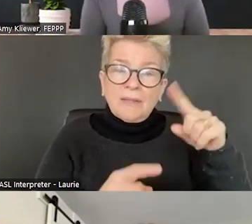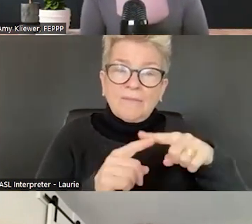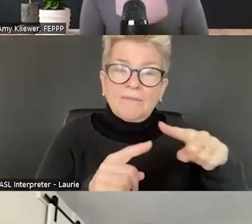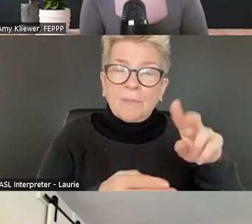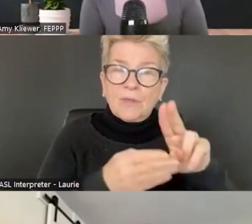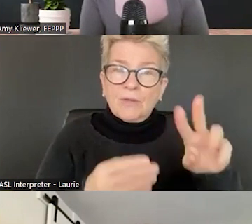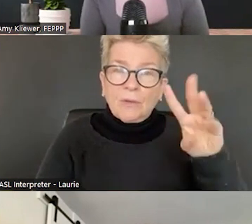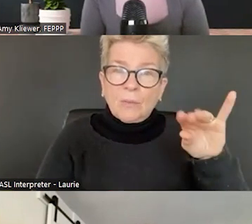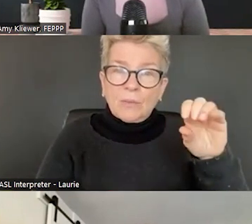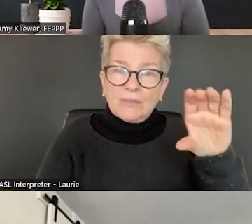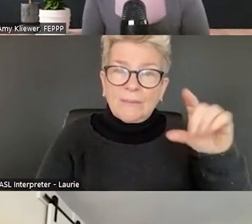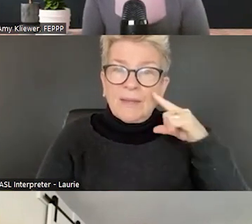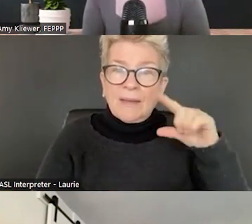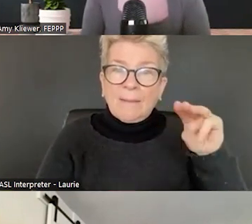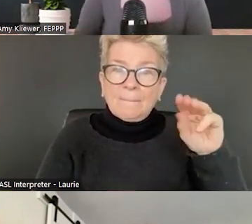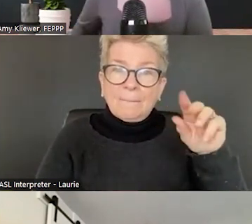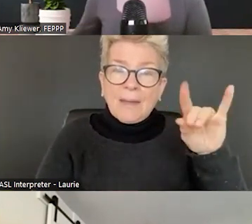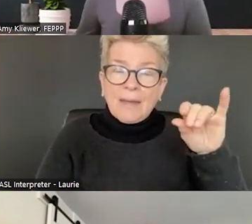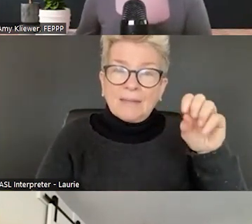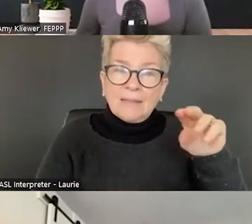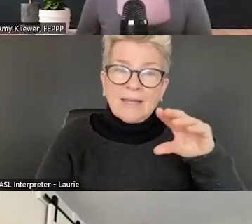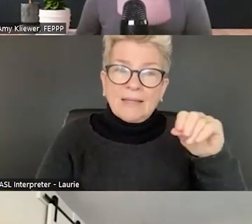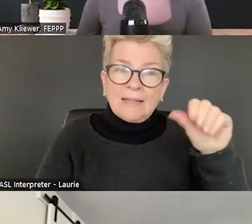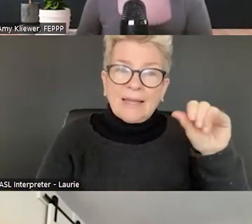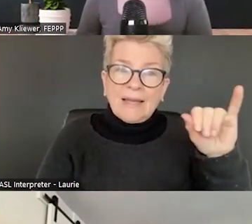a BA in economics and international affairs from the George Washington